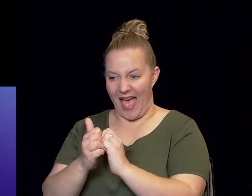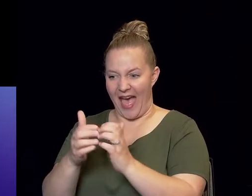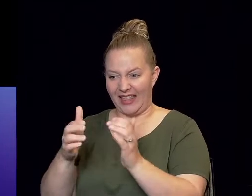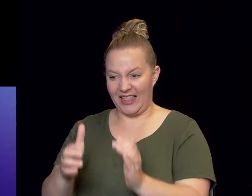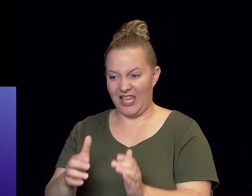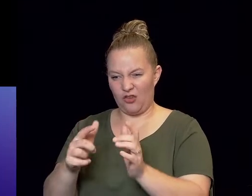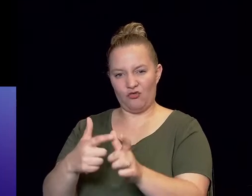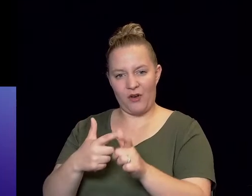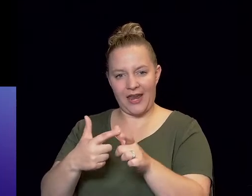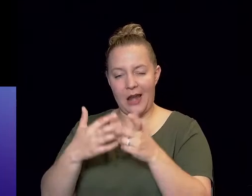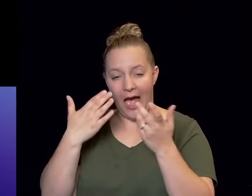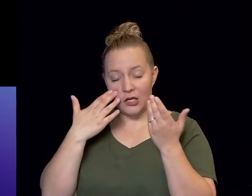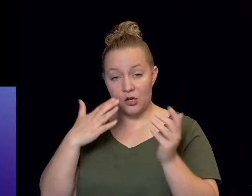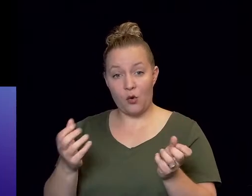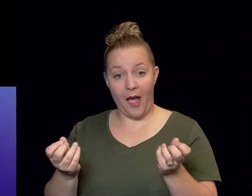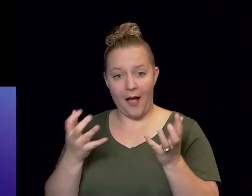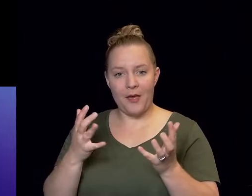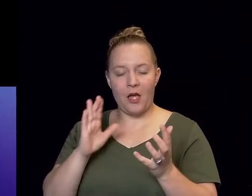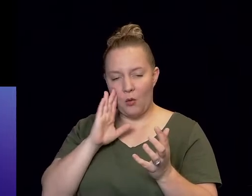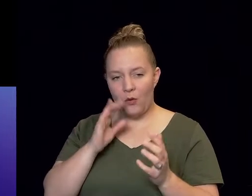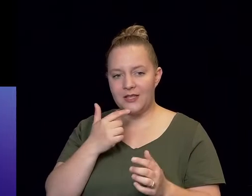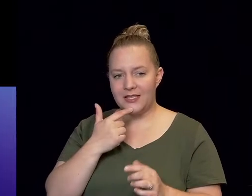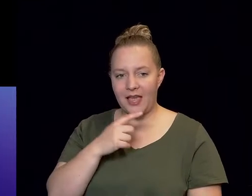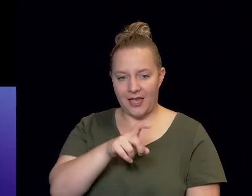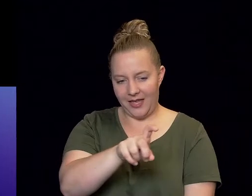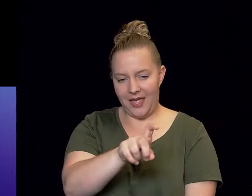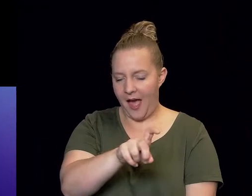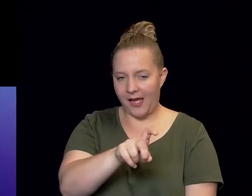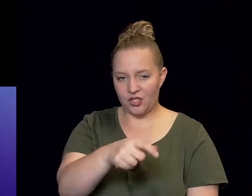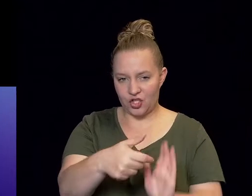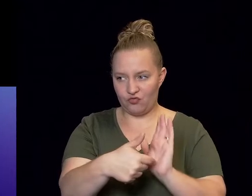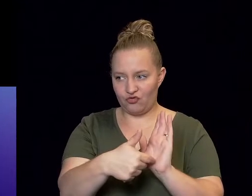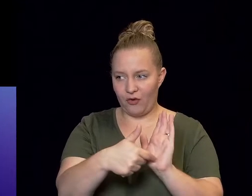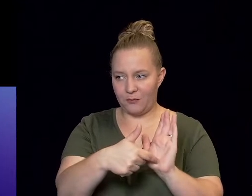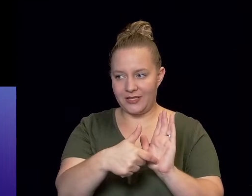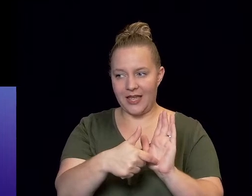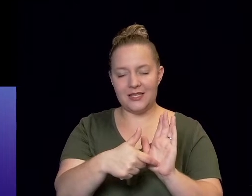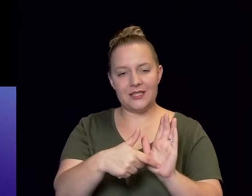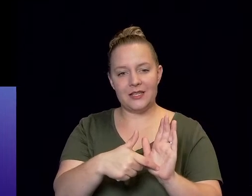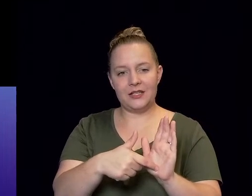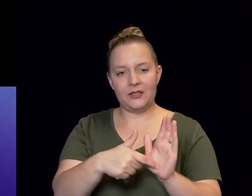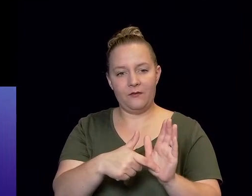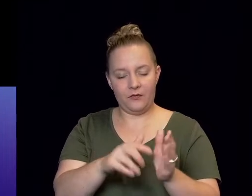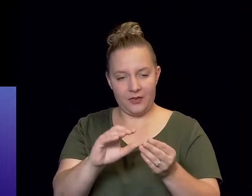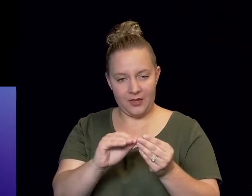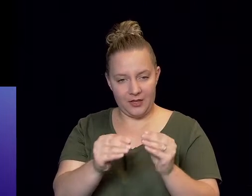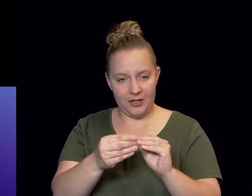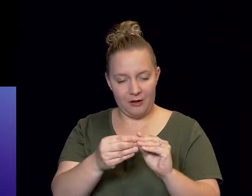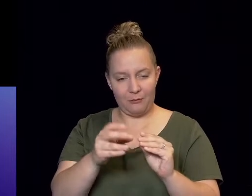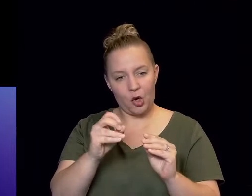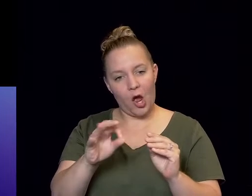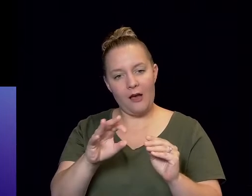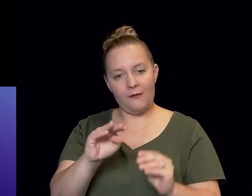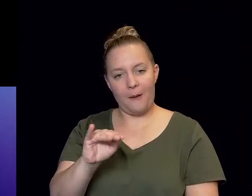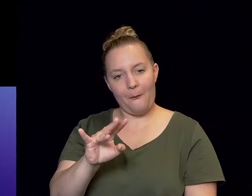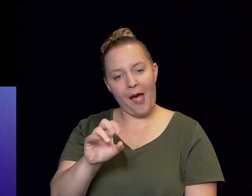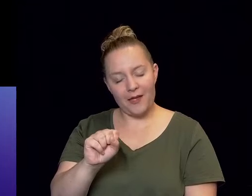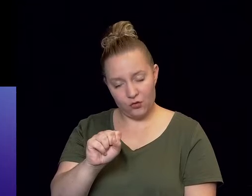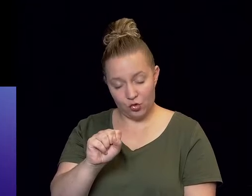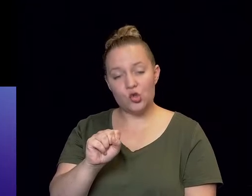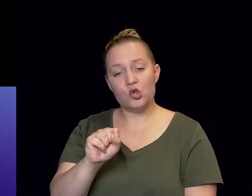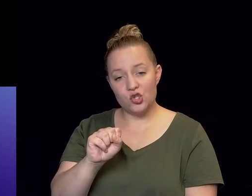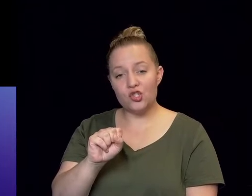I don't know how much they ran so I'm going to say x represents the number of miles